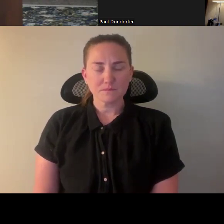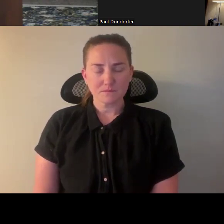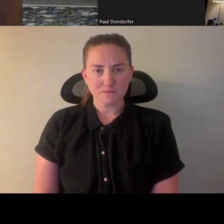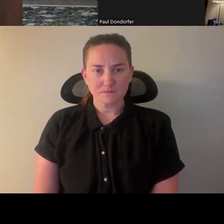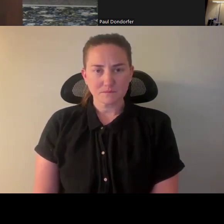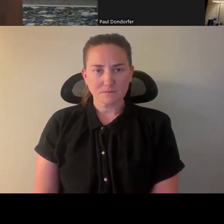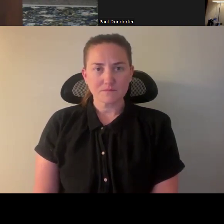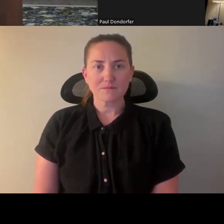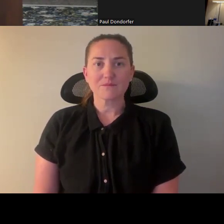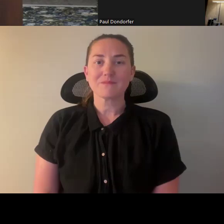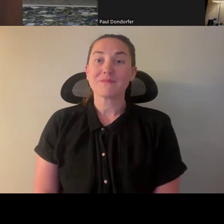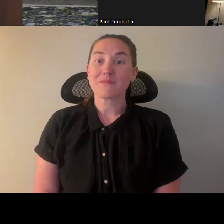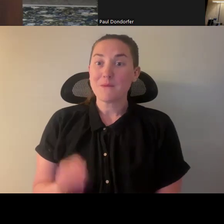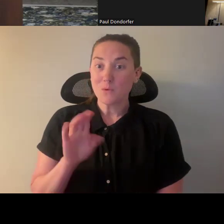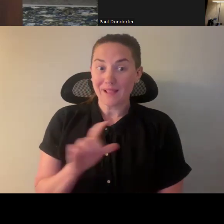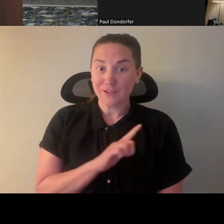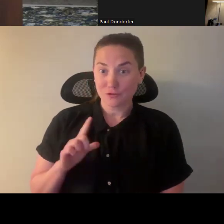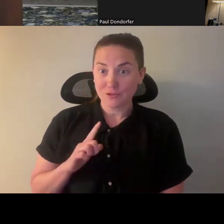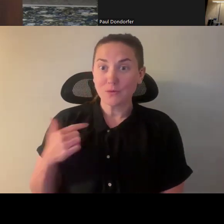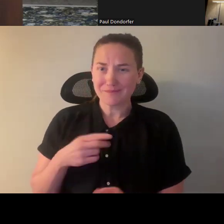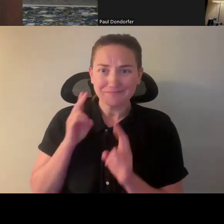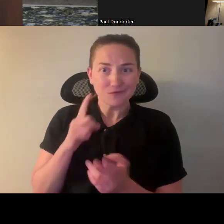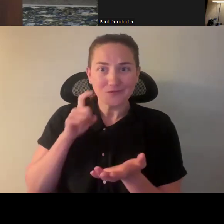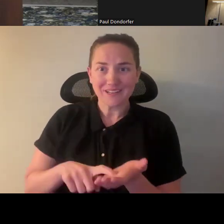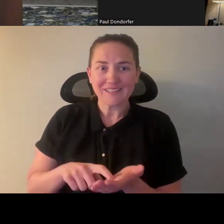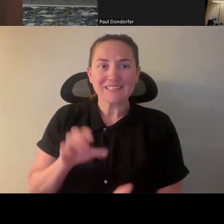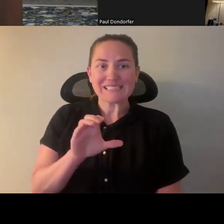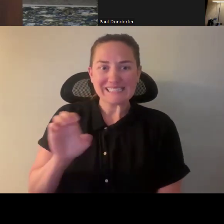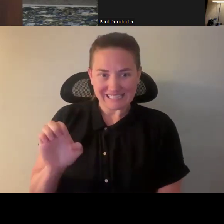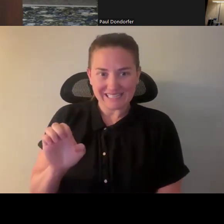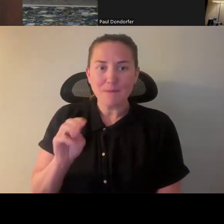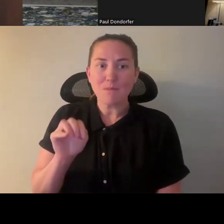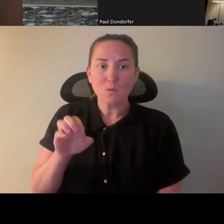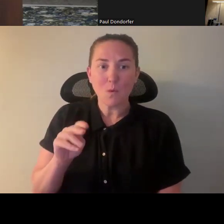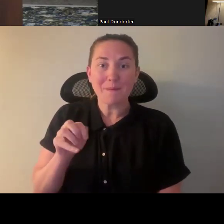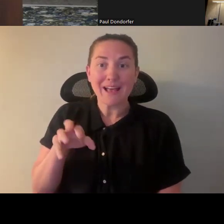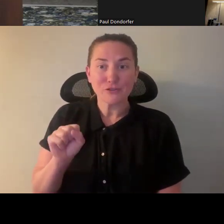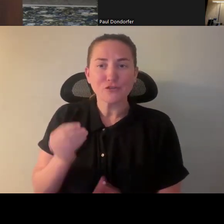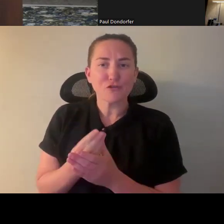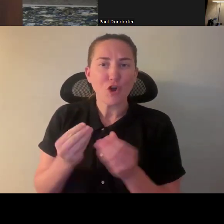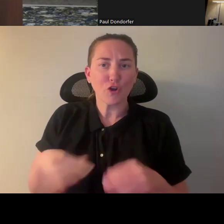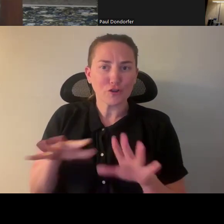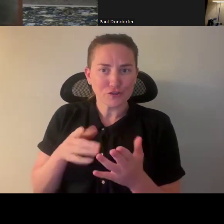The Monroe County Legislature recognizes CCE Monroe Masters Gardeners For half a century